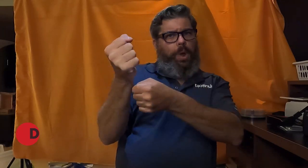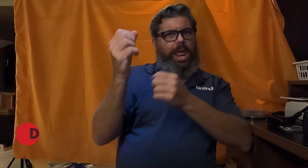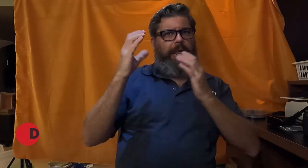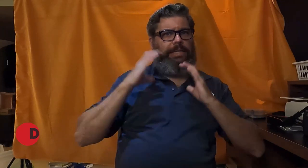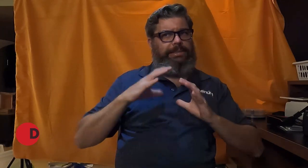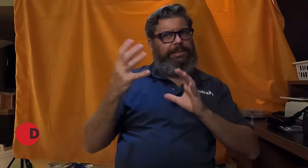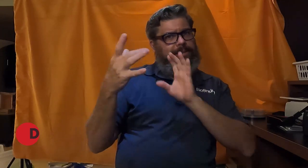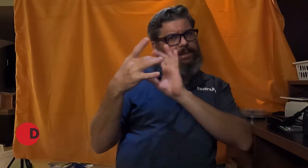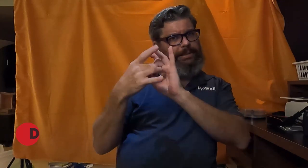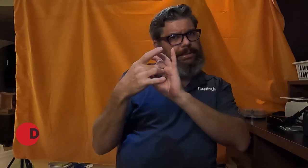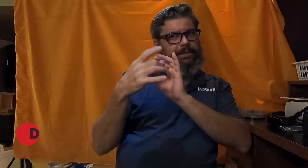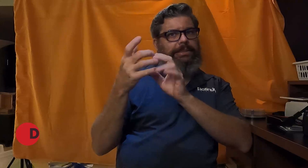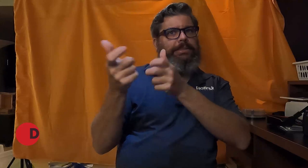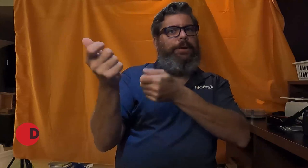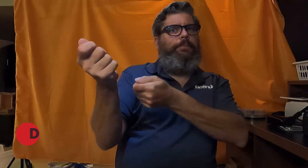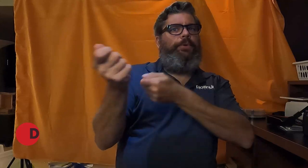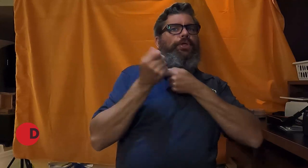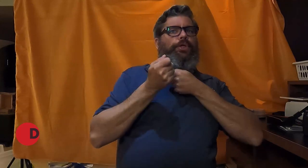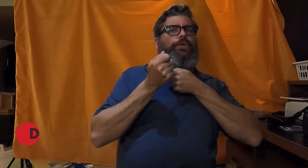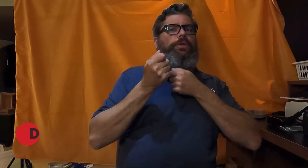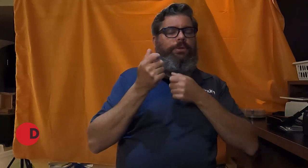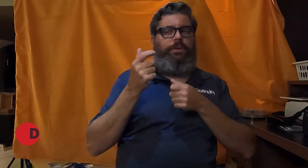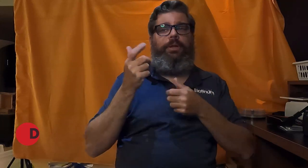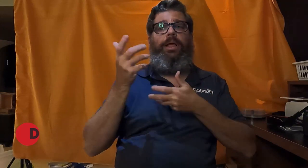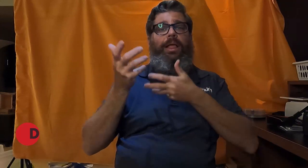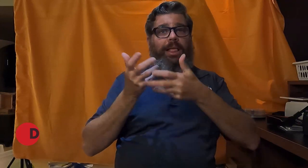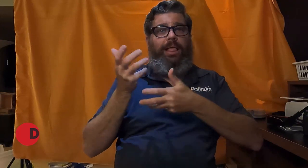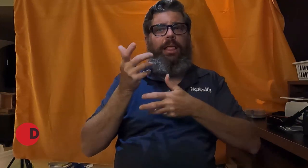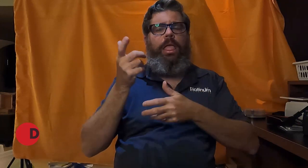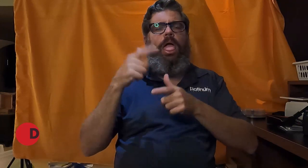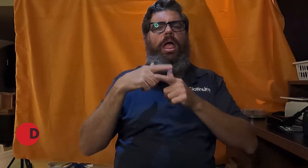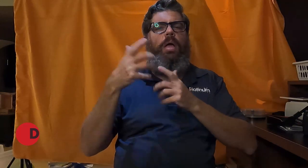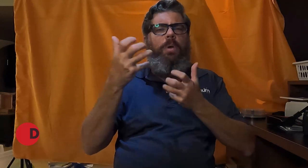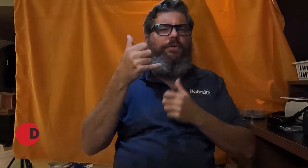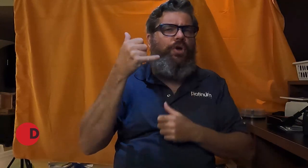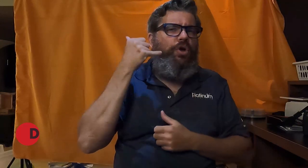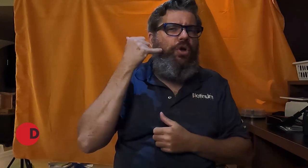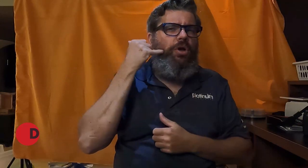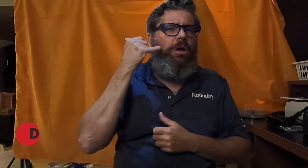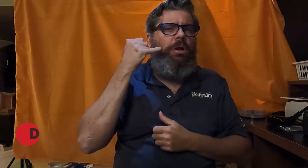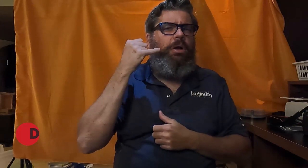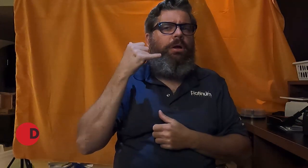While communicating with them, they ask to talk on the phone.